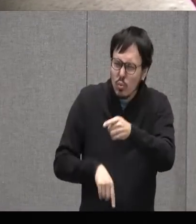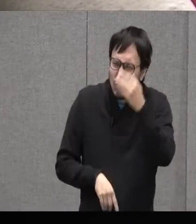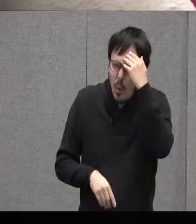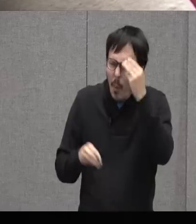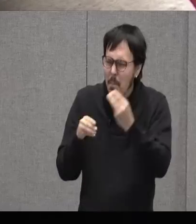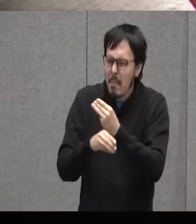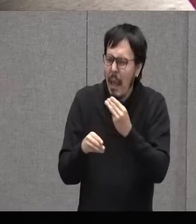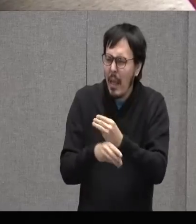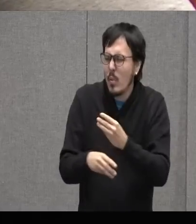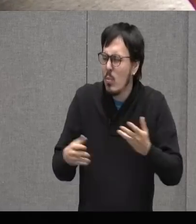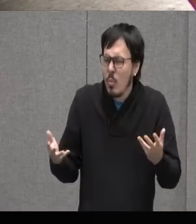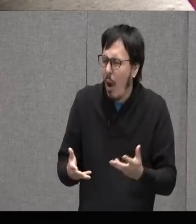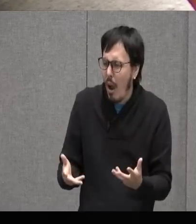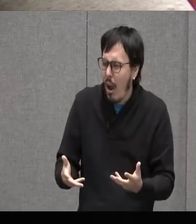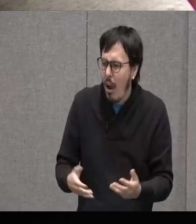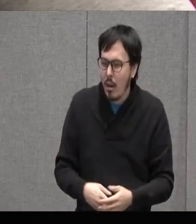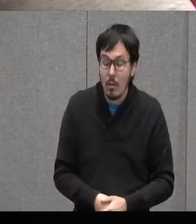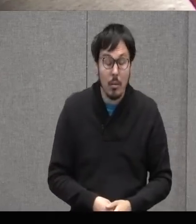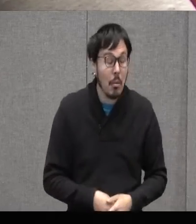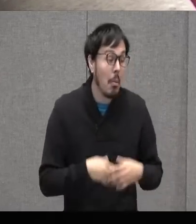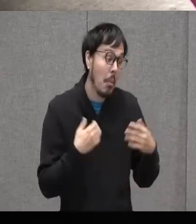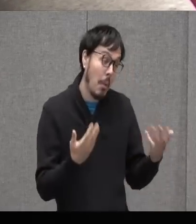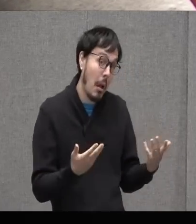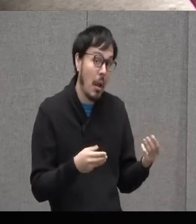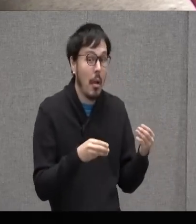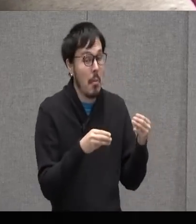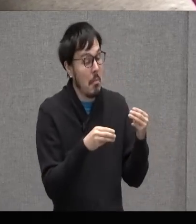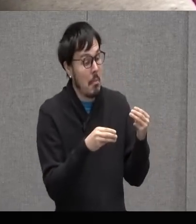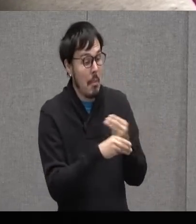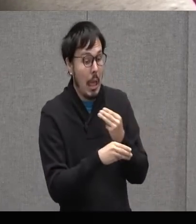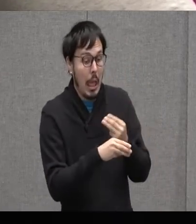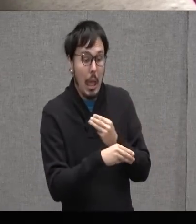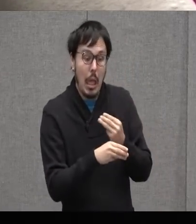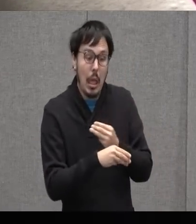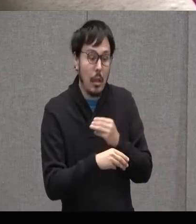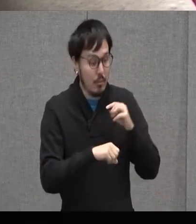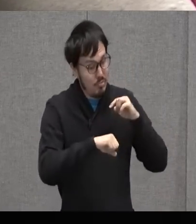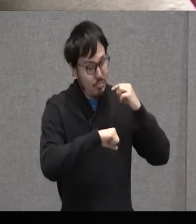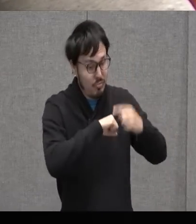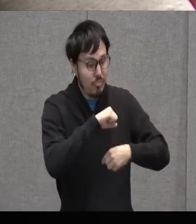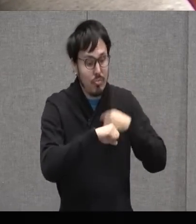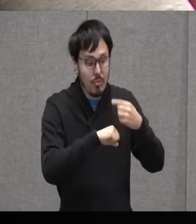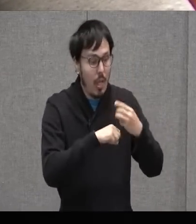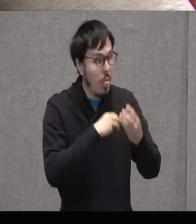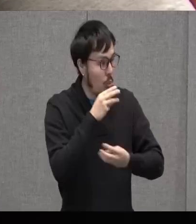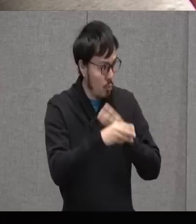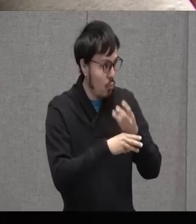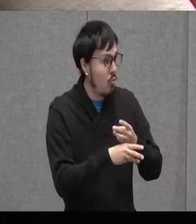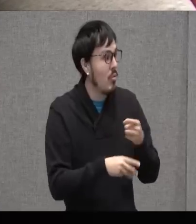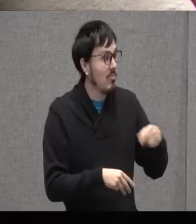Well, math is understood all over the earth. No matter what language you speak.